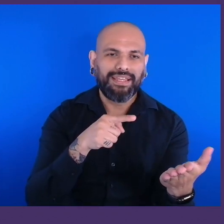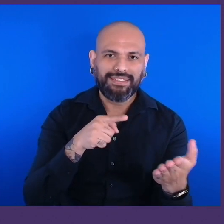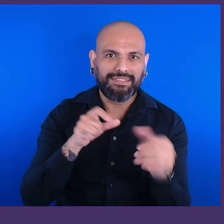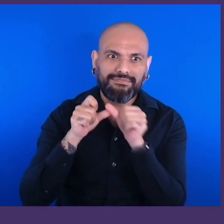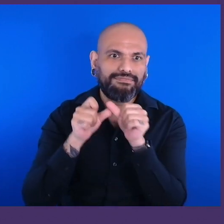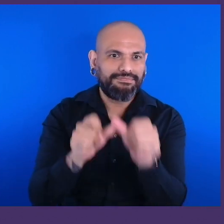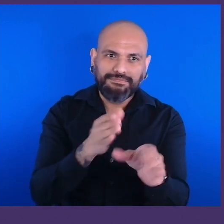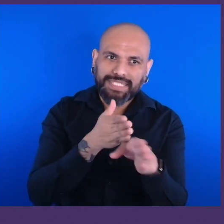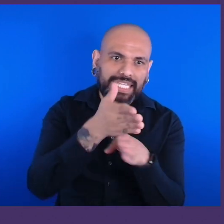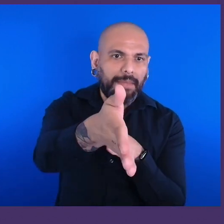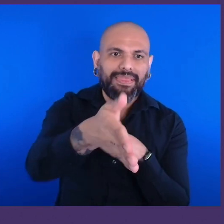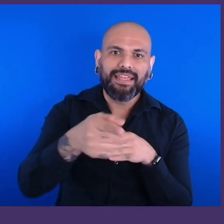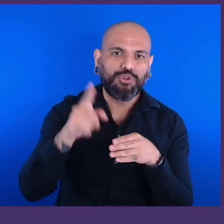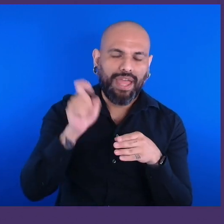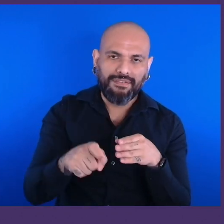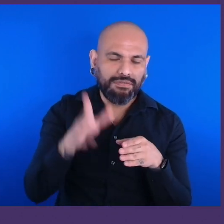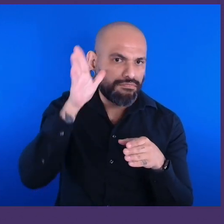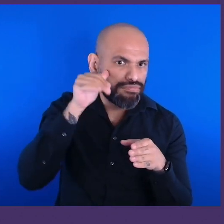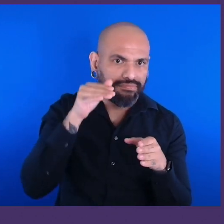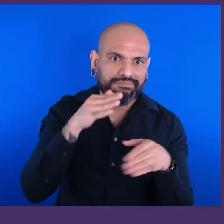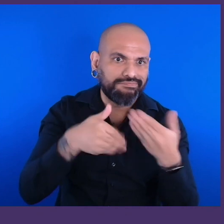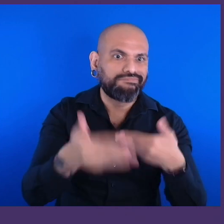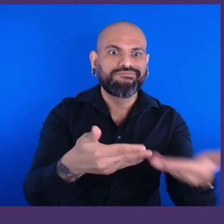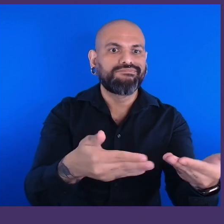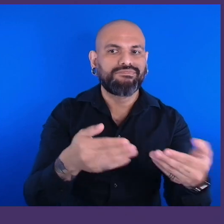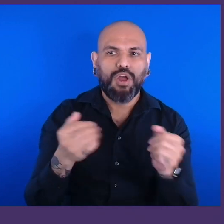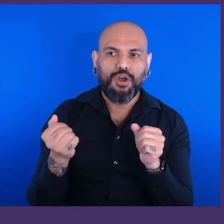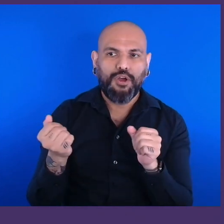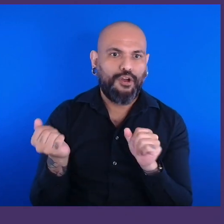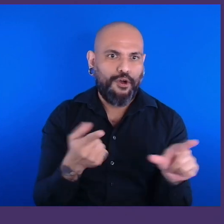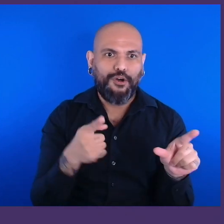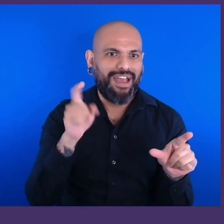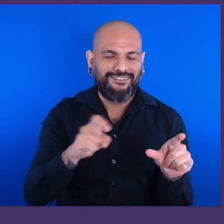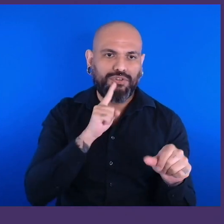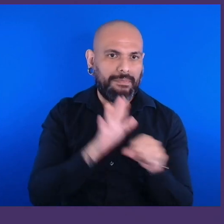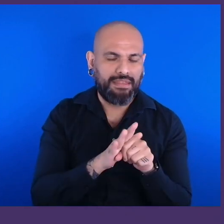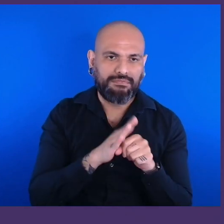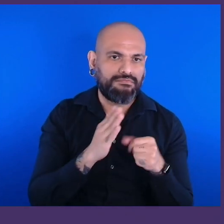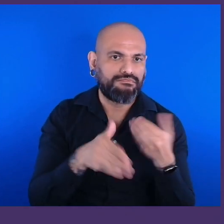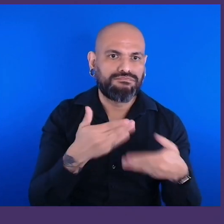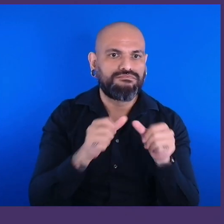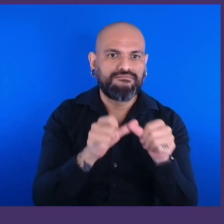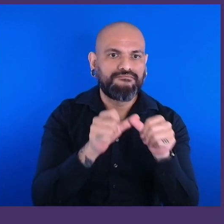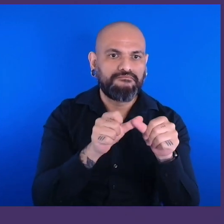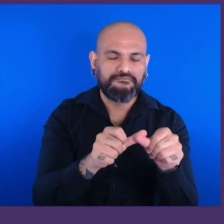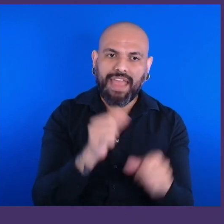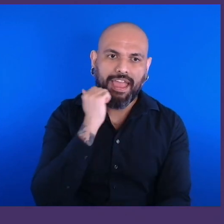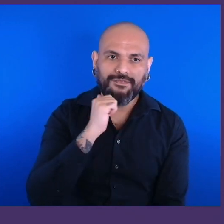It is something that we all must commit to every day.